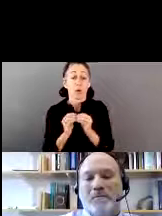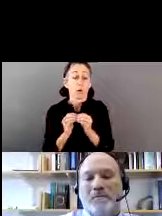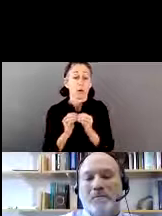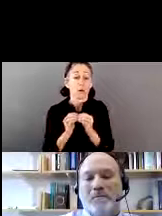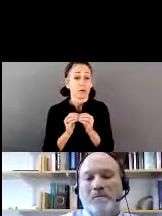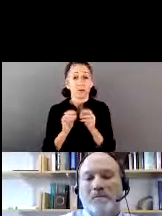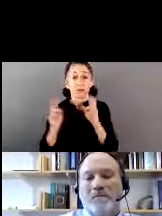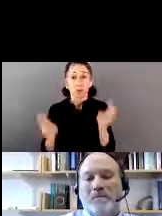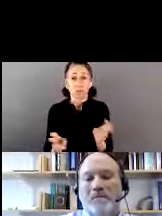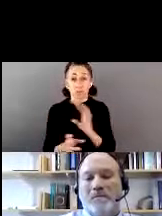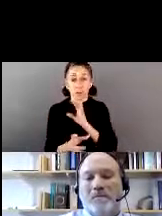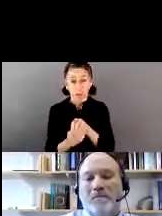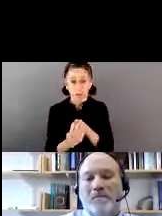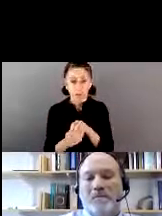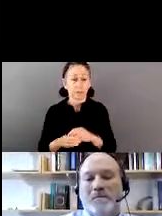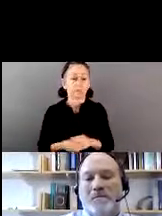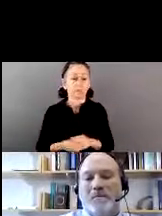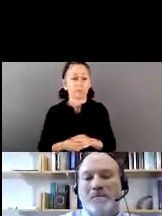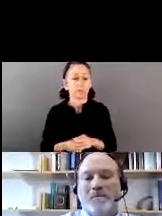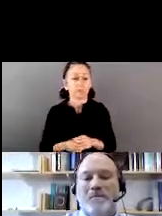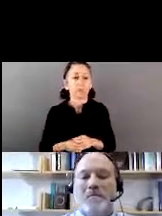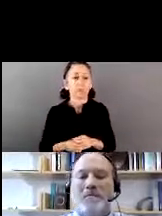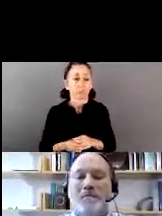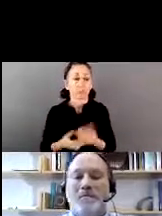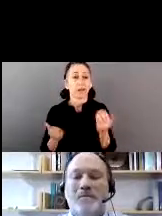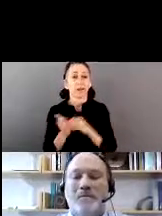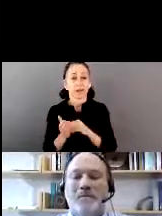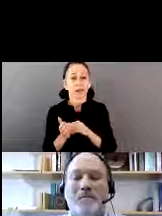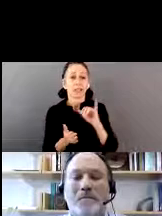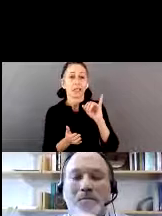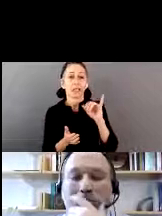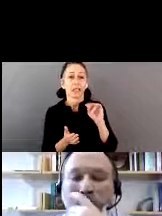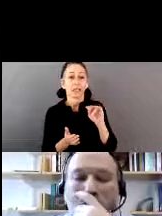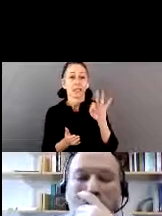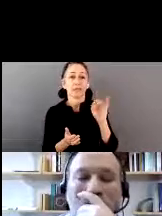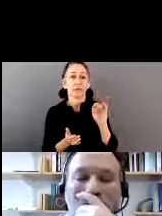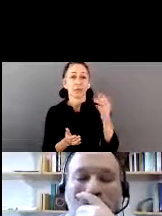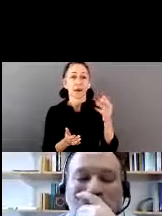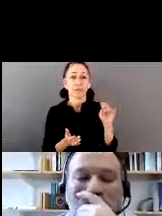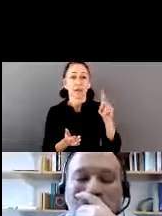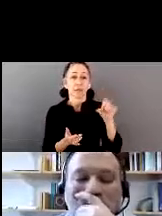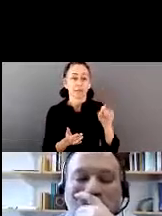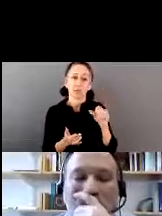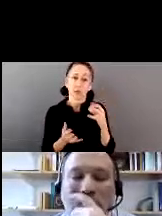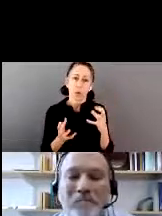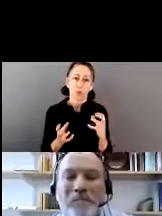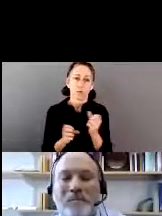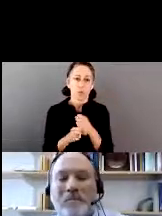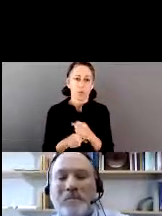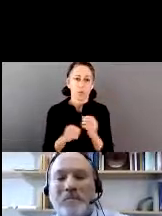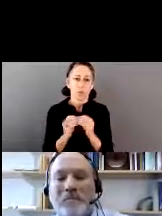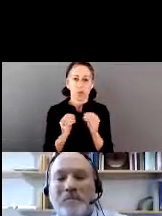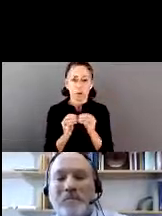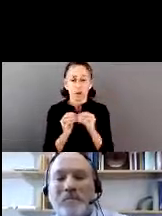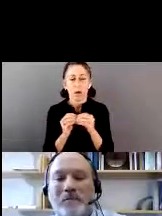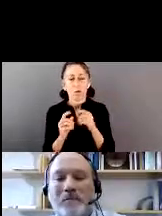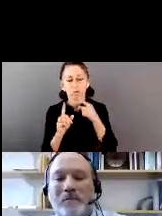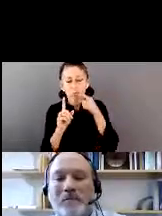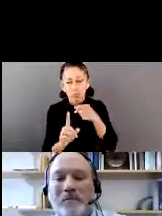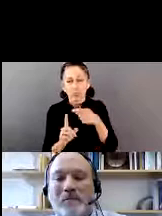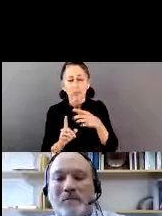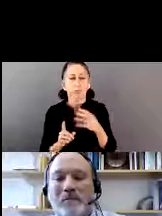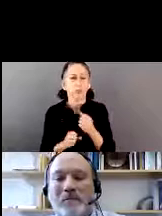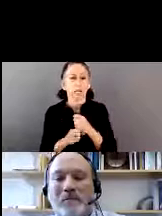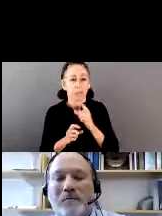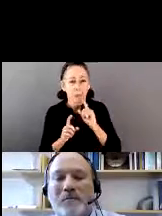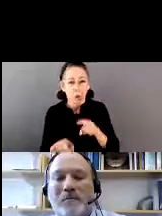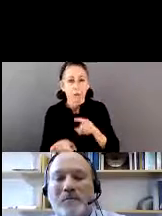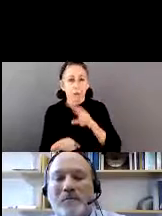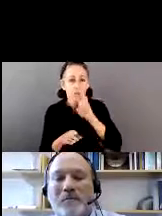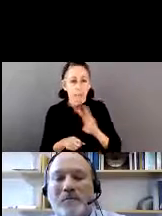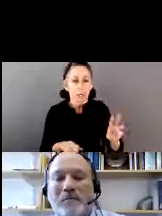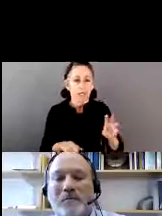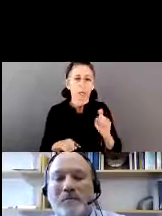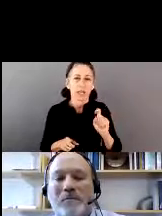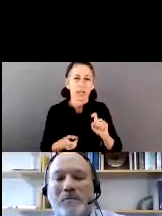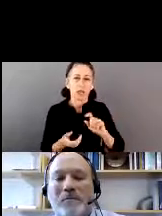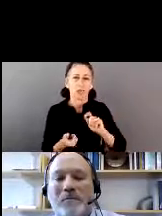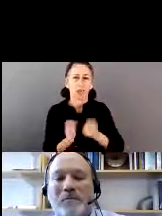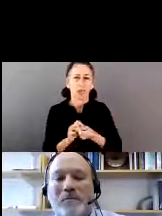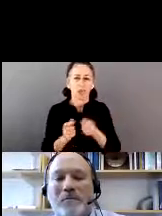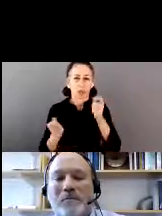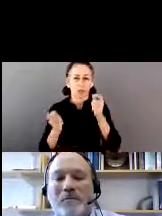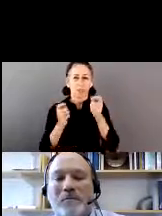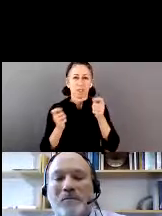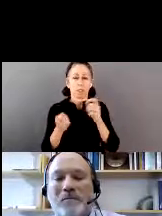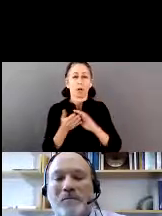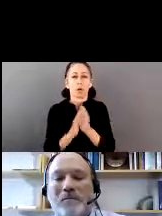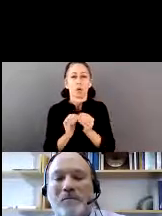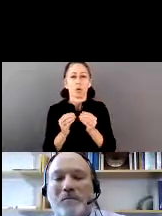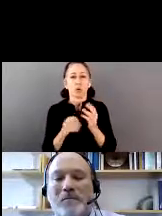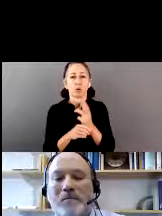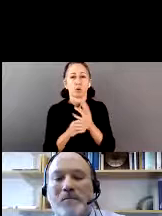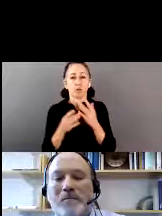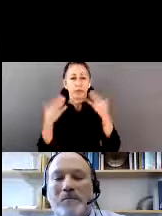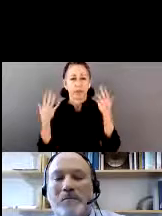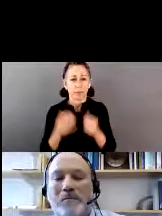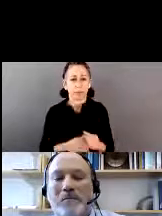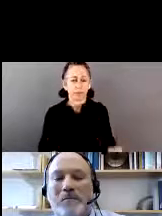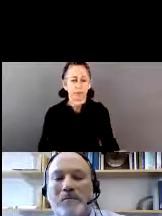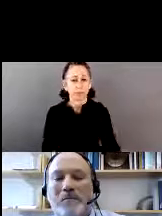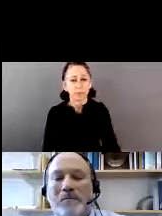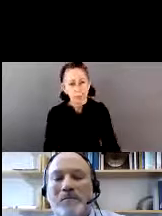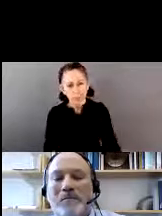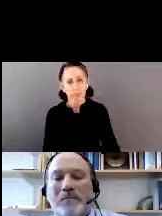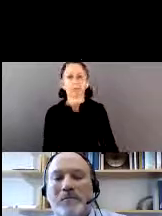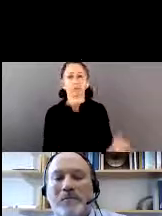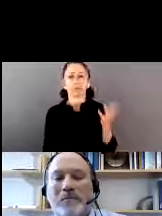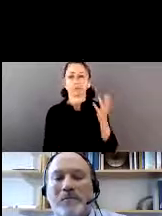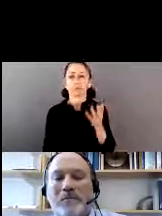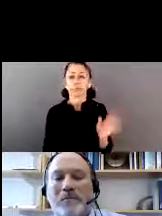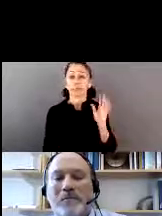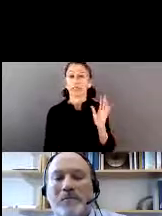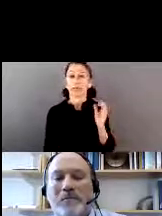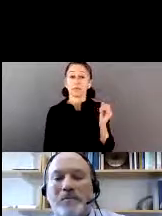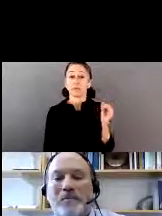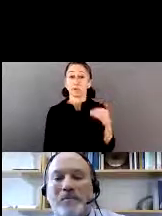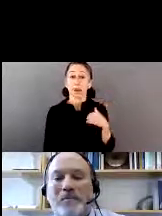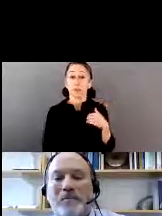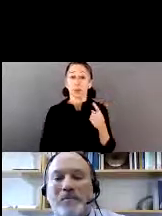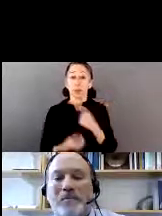is the mental health and substance use by people with disabilities, even if we can only get hold of national-level data at this moment. We also want to expand the state reports with county-level data. Currently we have just three topics: Prevalence, poverty, and employment,